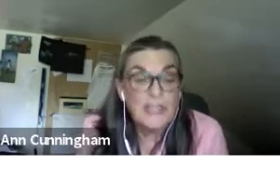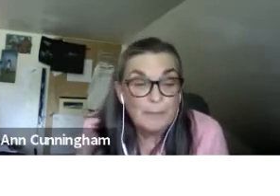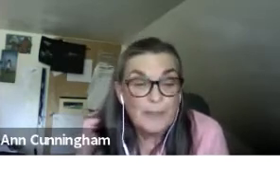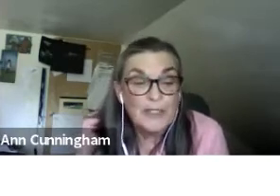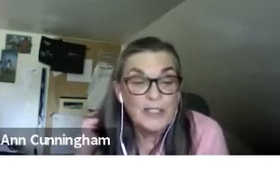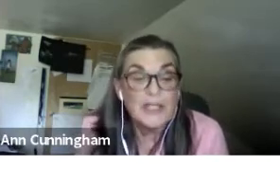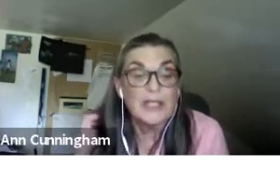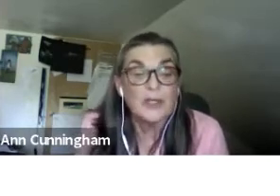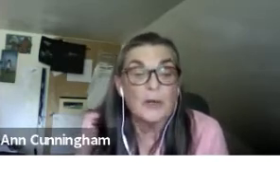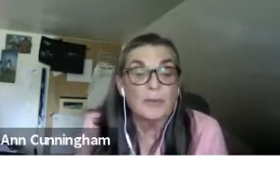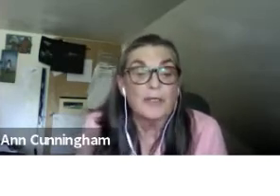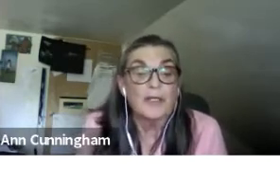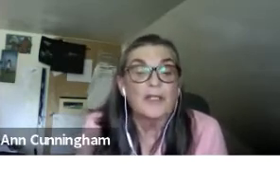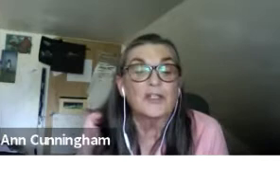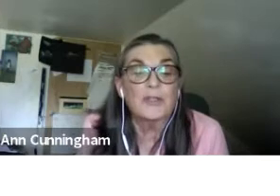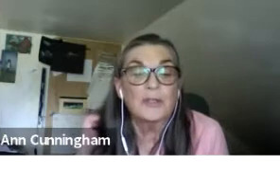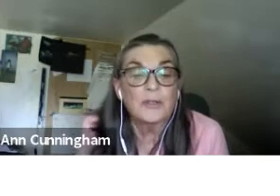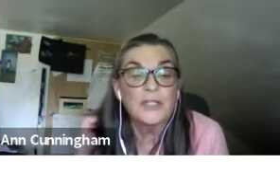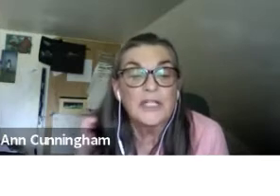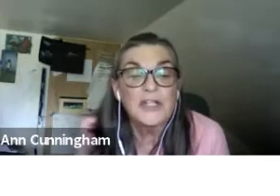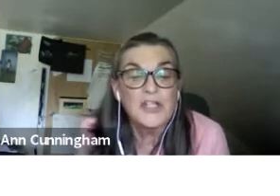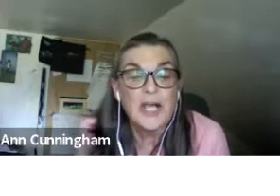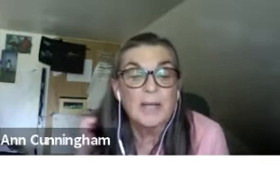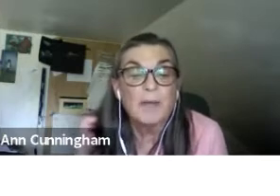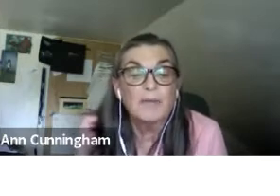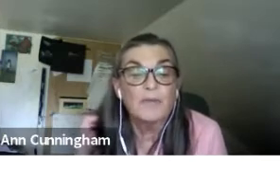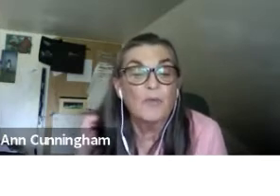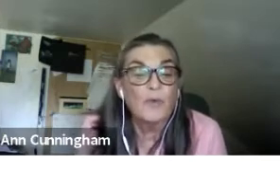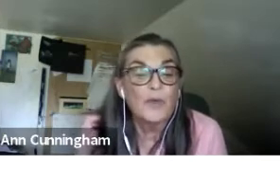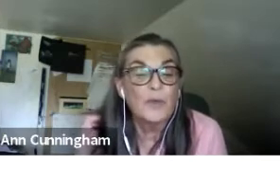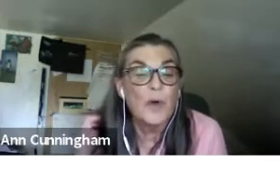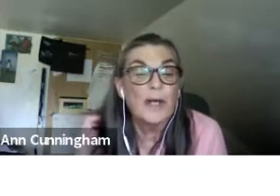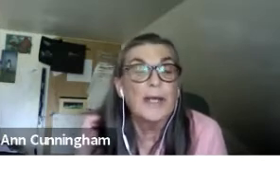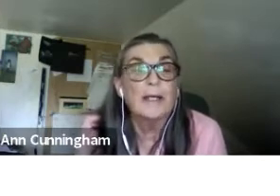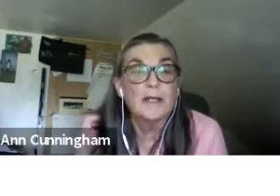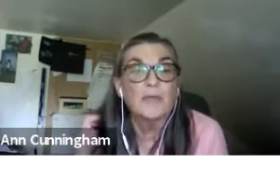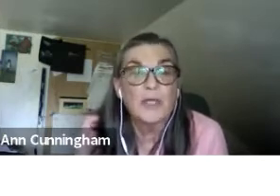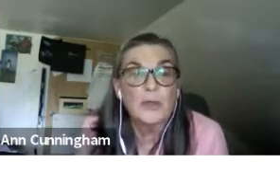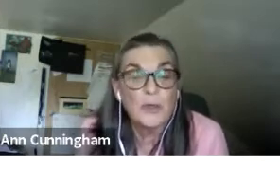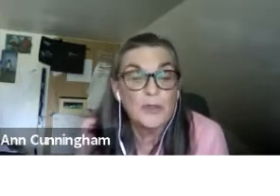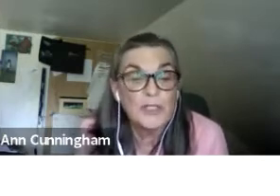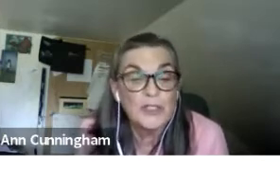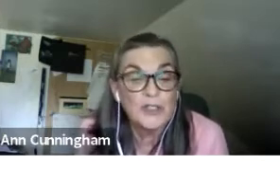piece that I sculpted. It is 13 inches hide by four feet wide and three quarters inch thick.